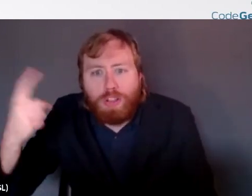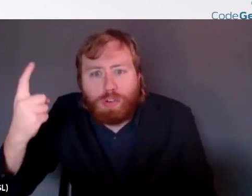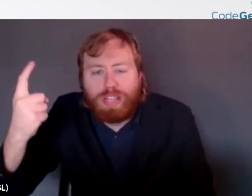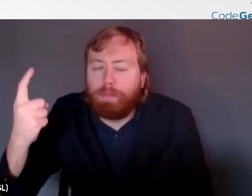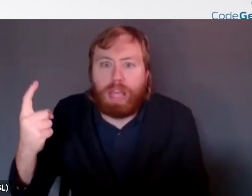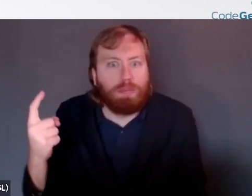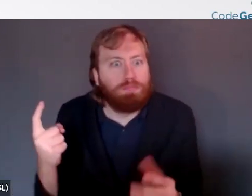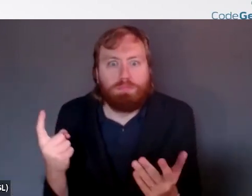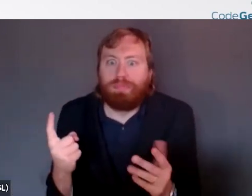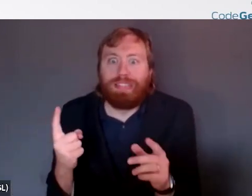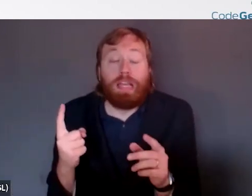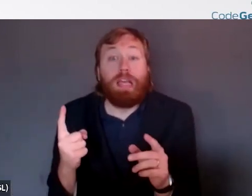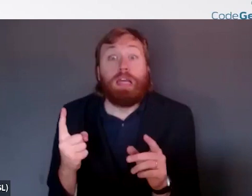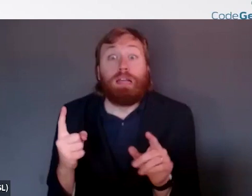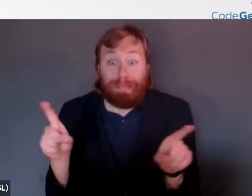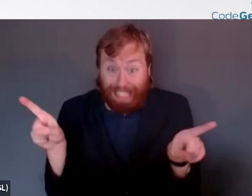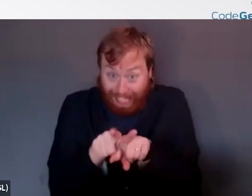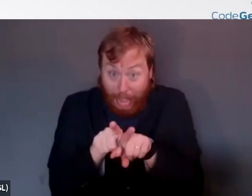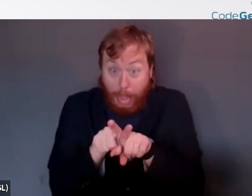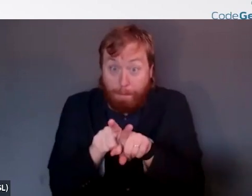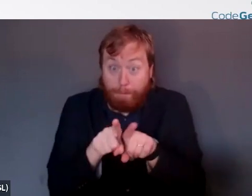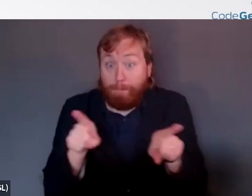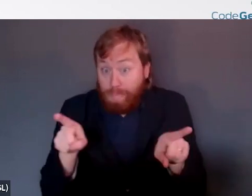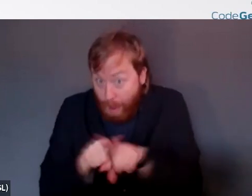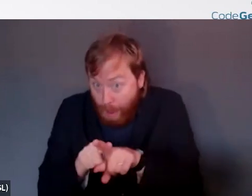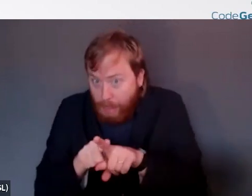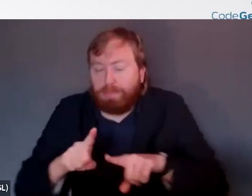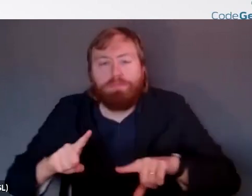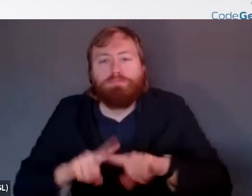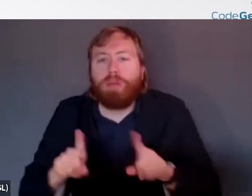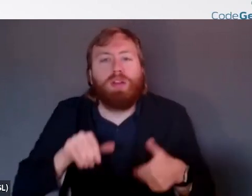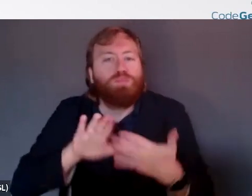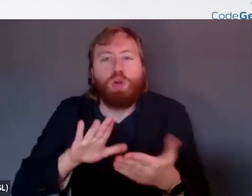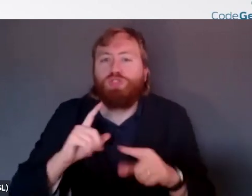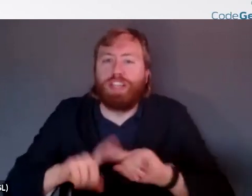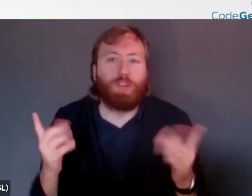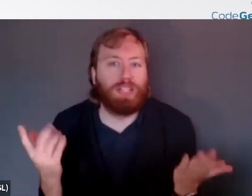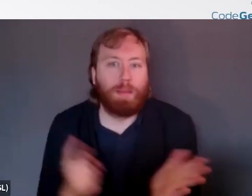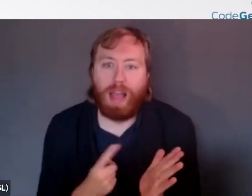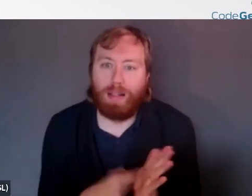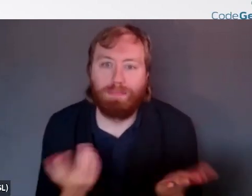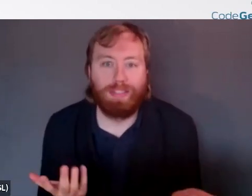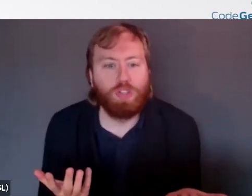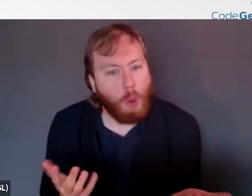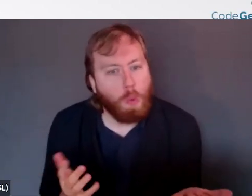and seeing how different people use different technologies. The benefit is that over time,